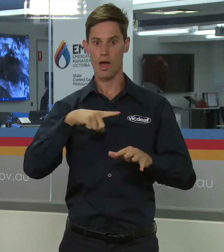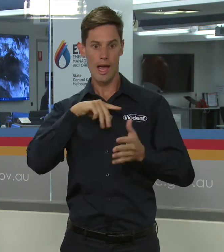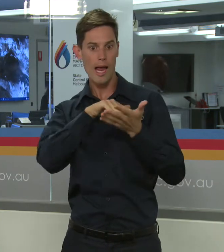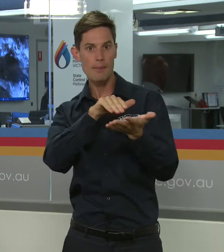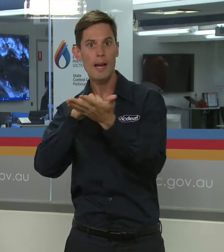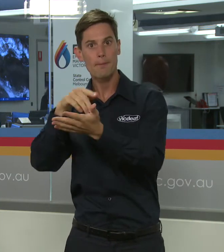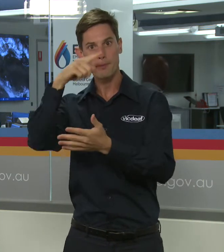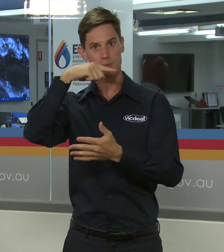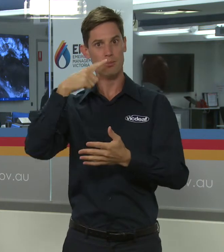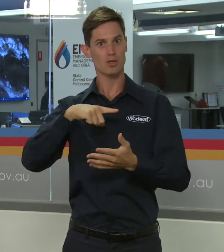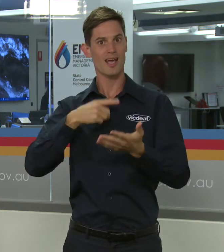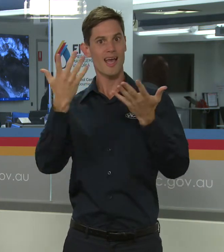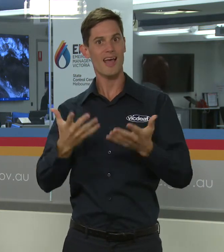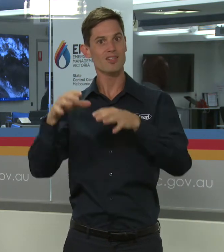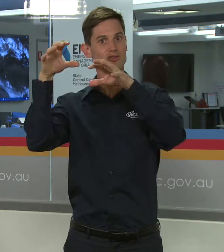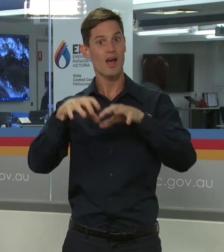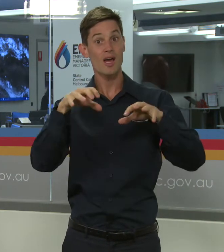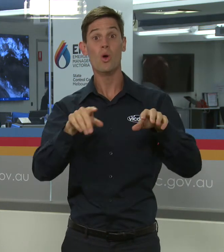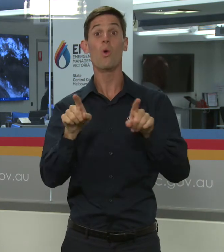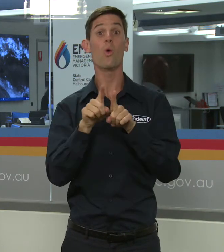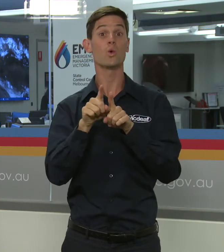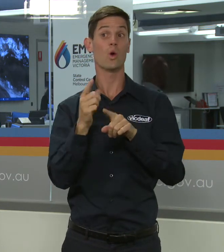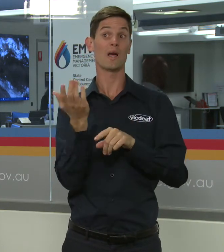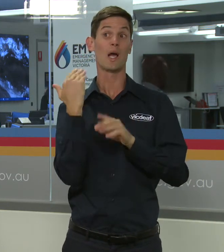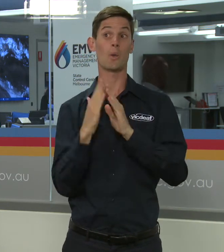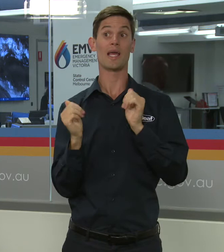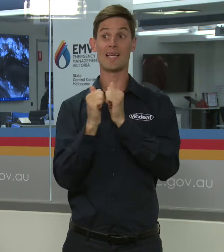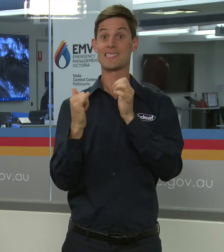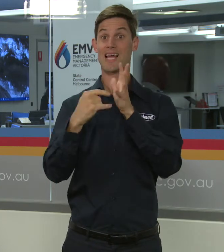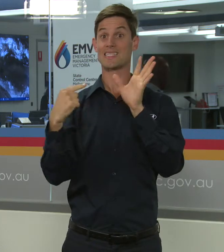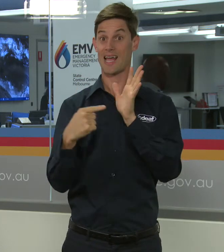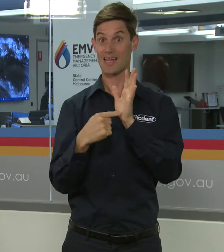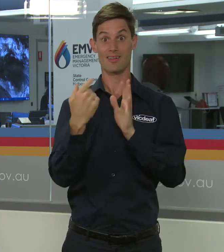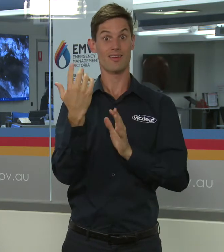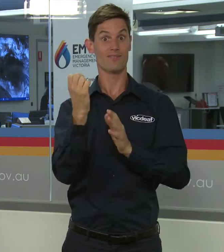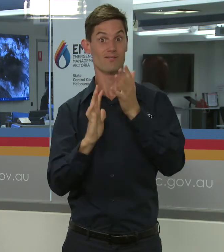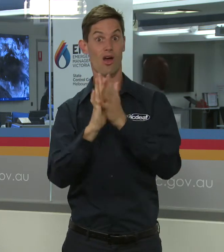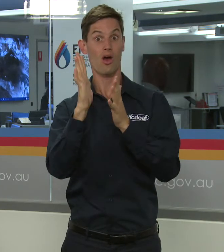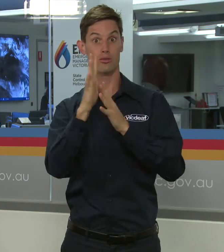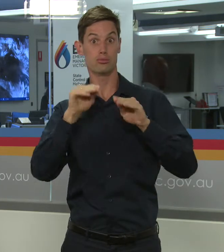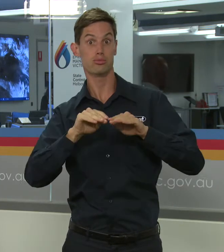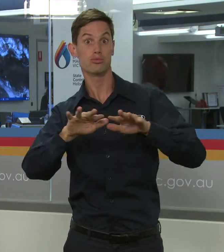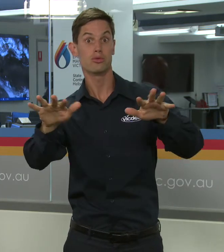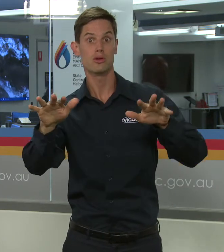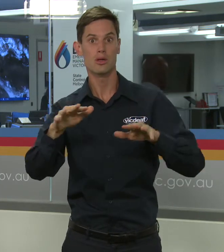And we also had a fire on Saturday that did - did significant public interest, and significant